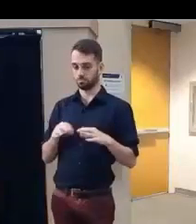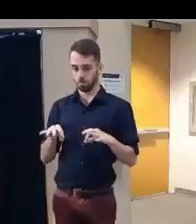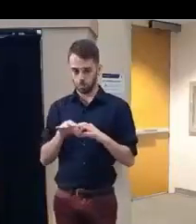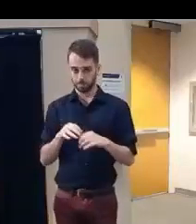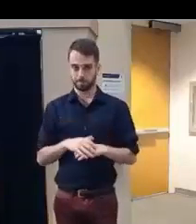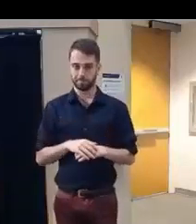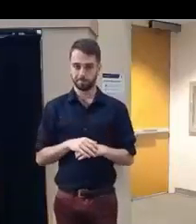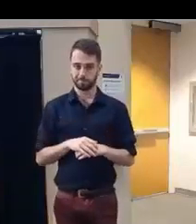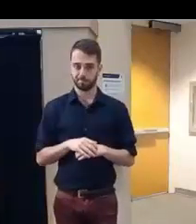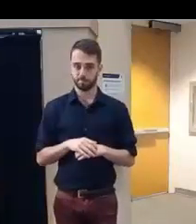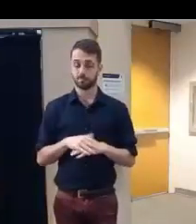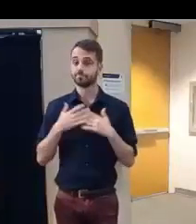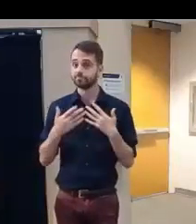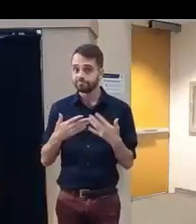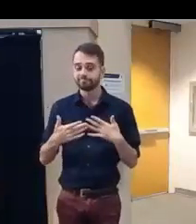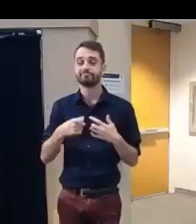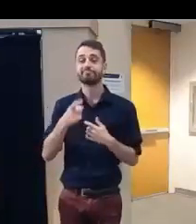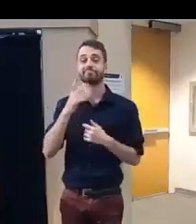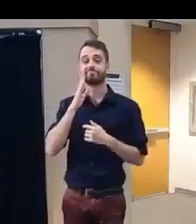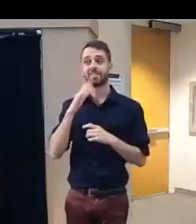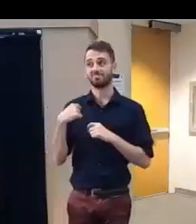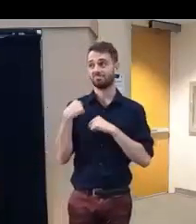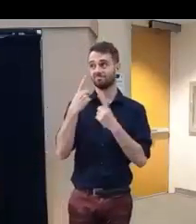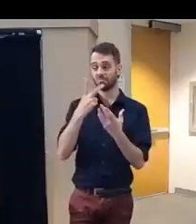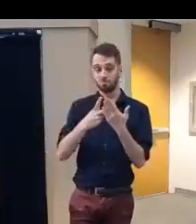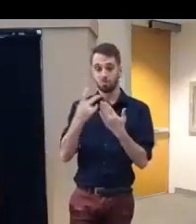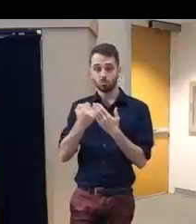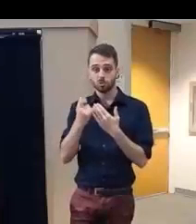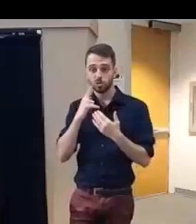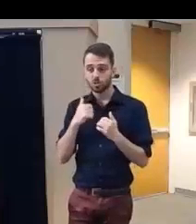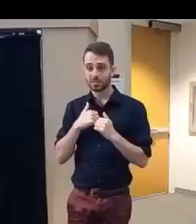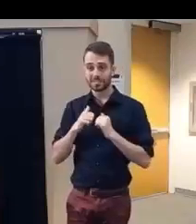be seeing more and hearing more from us as we take this project forward we're really excited